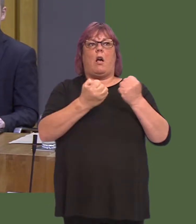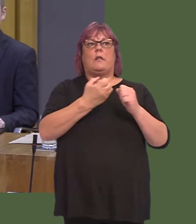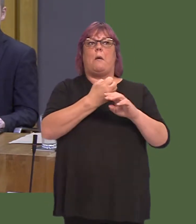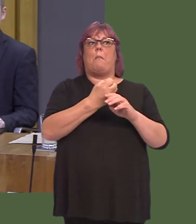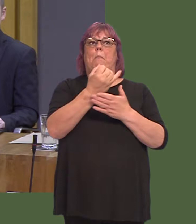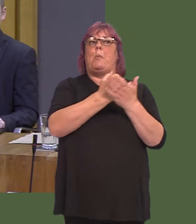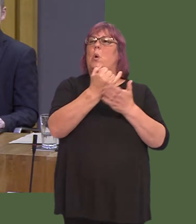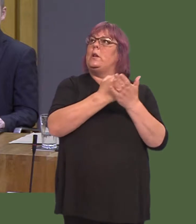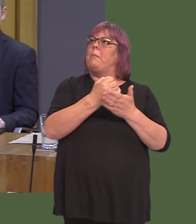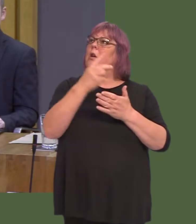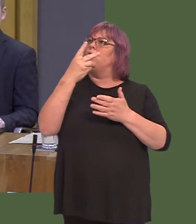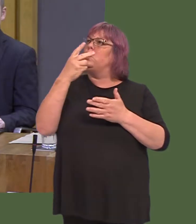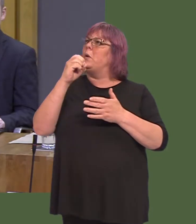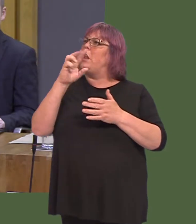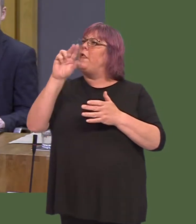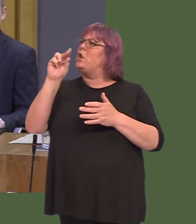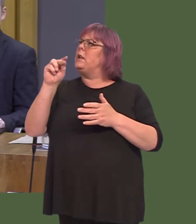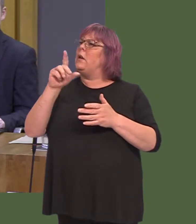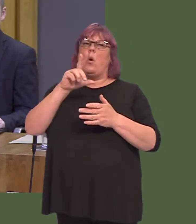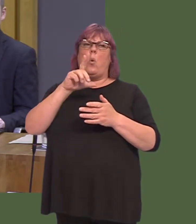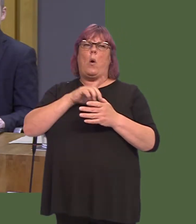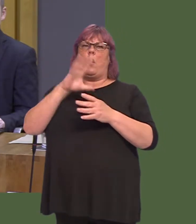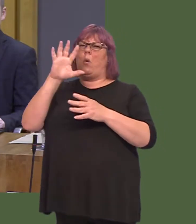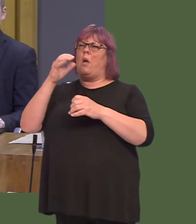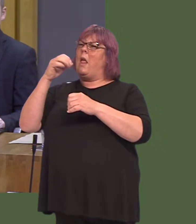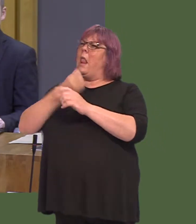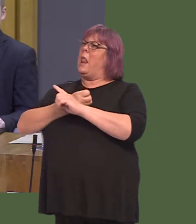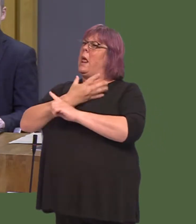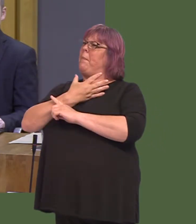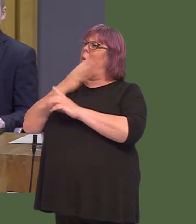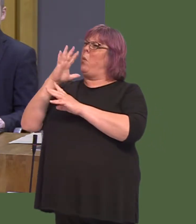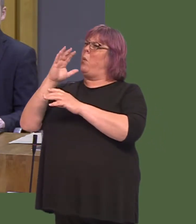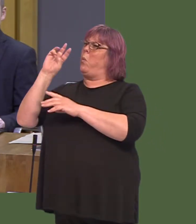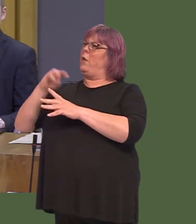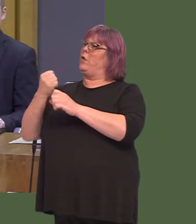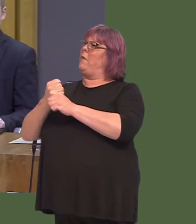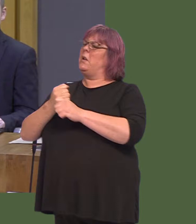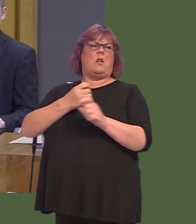Why is Labour so unable to be consistent on any single policy area?